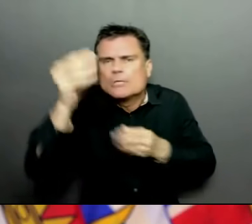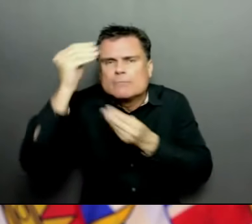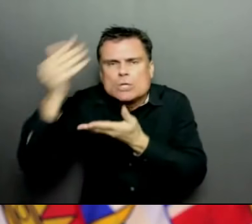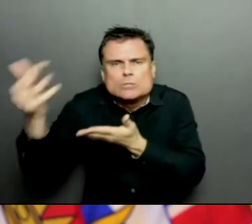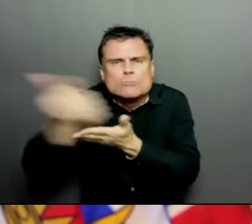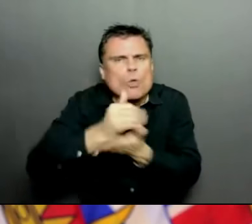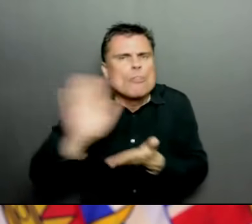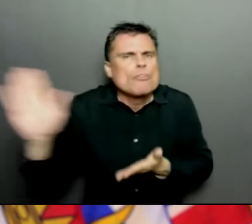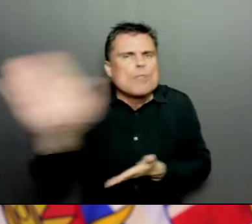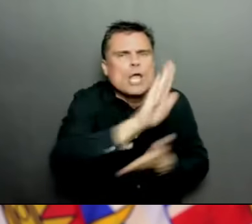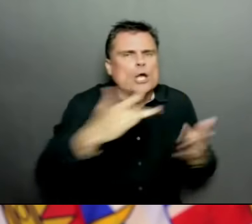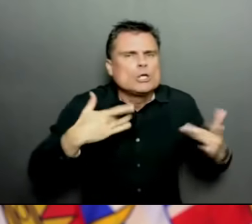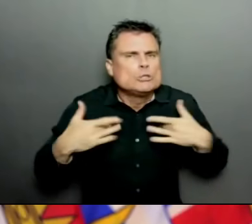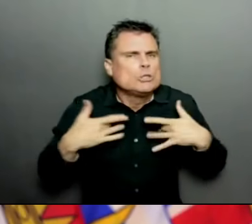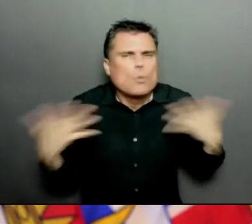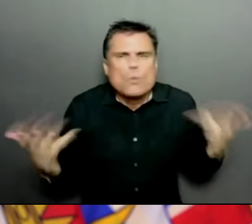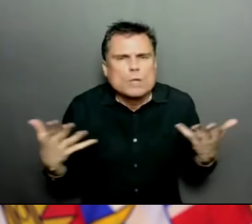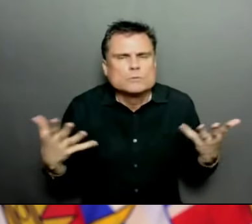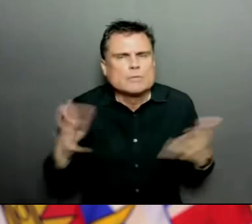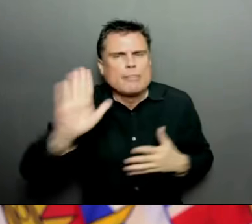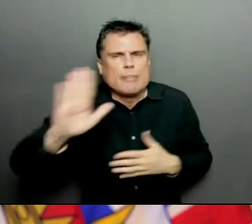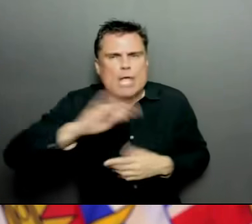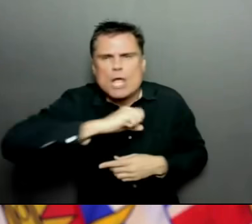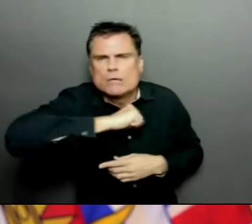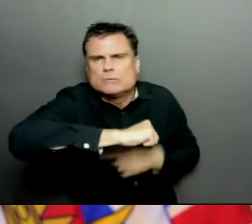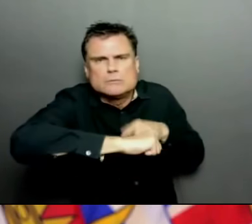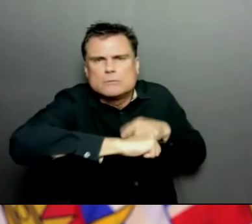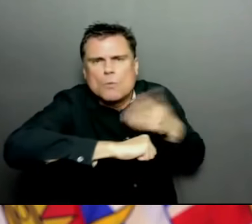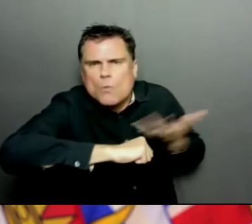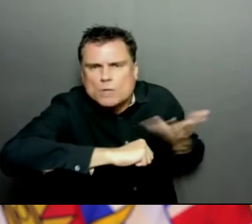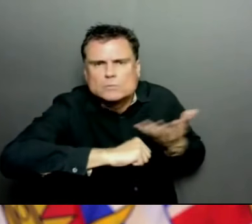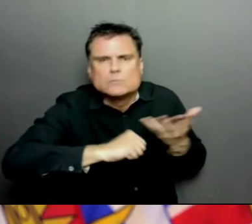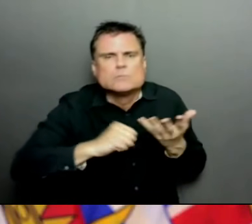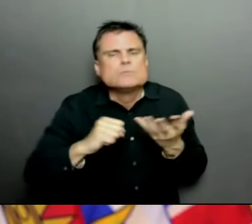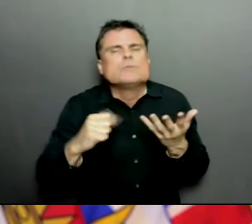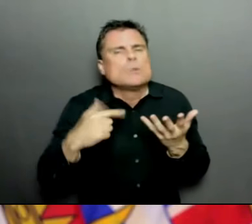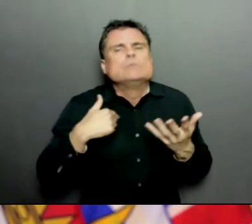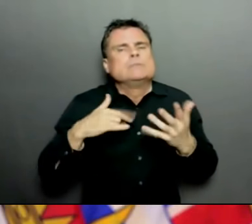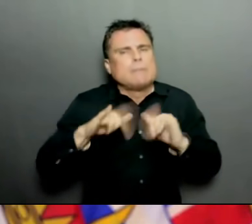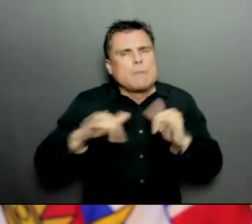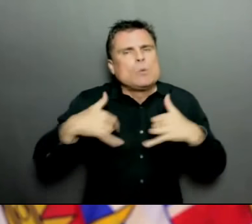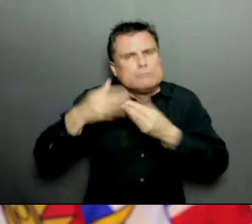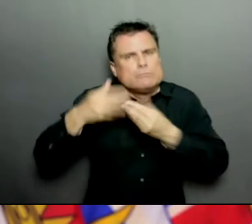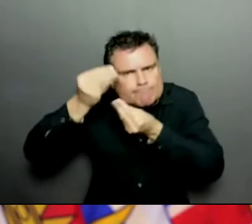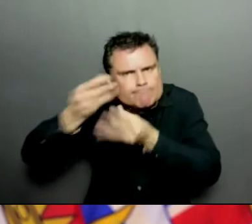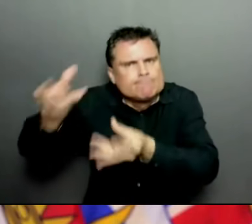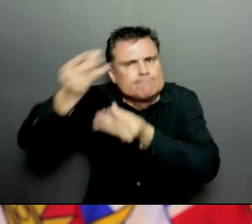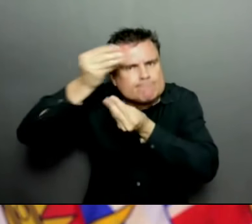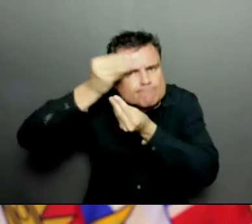for ensuring that the vaccines work and that they are safe and that we have not lowered or changed any standards.